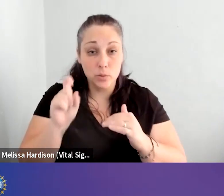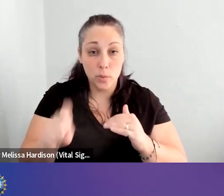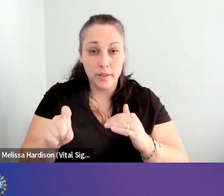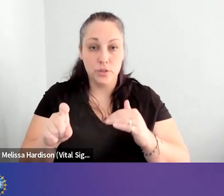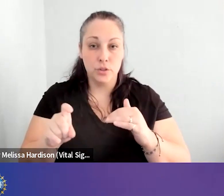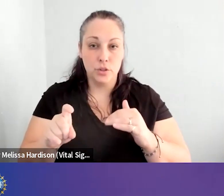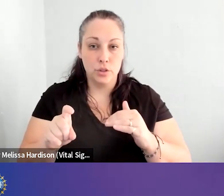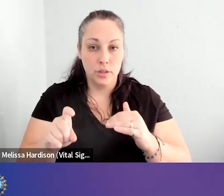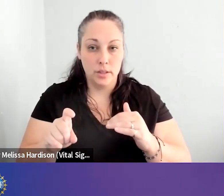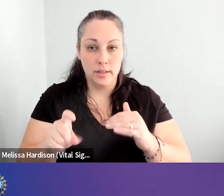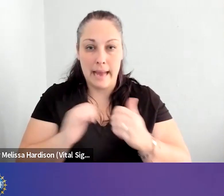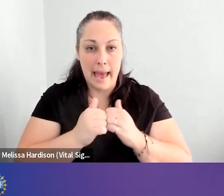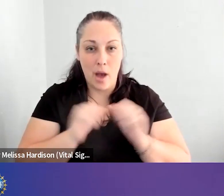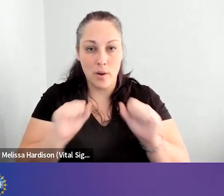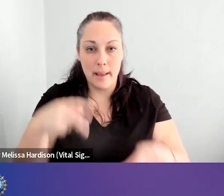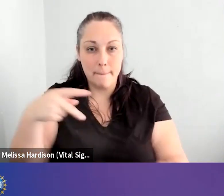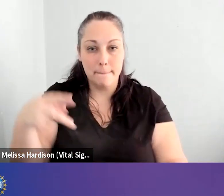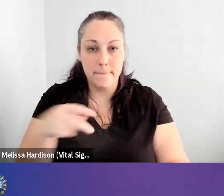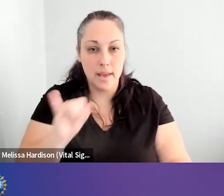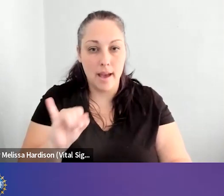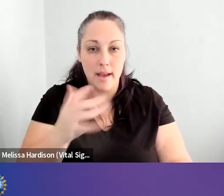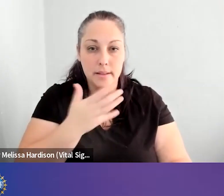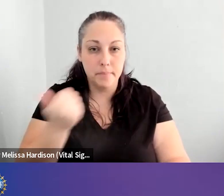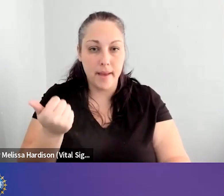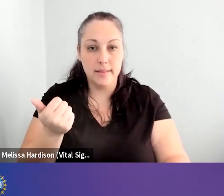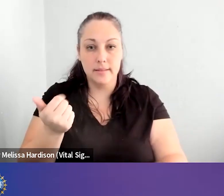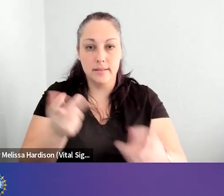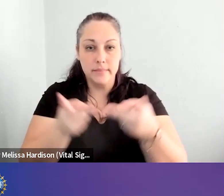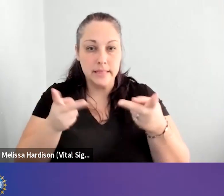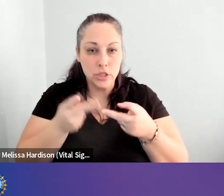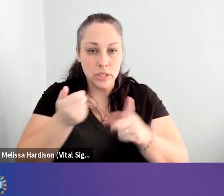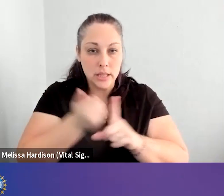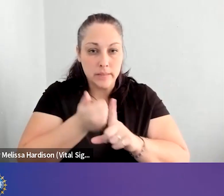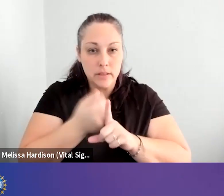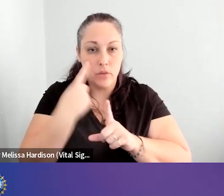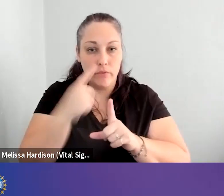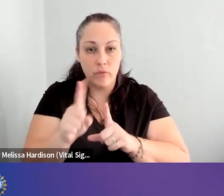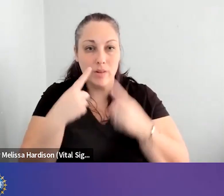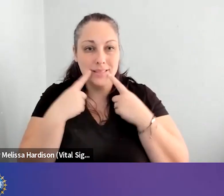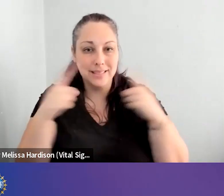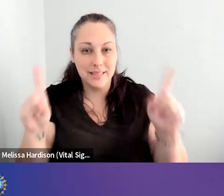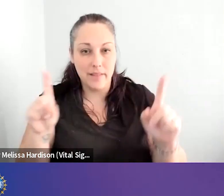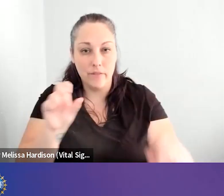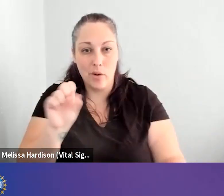how can PIs best position themselves for a successful S-STEM application?